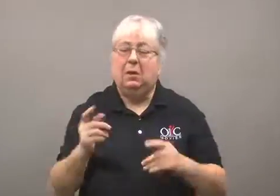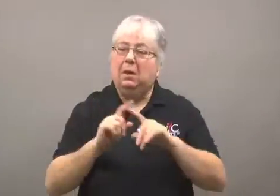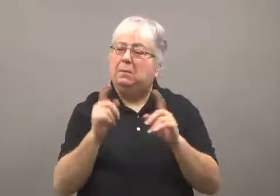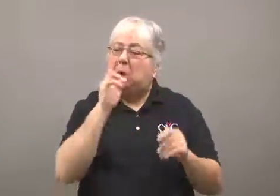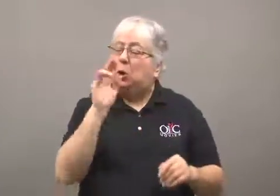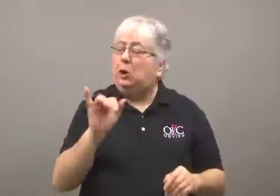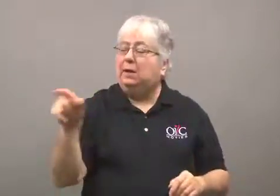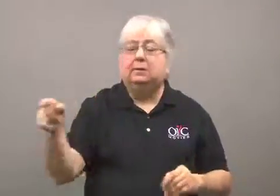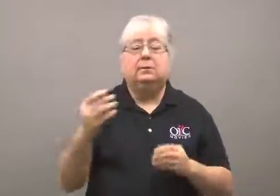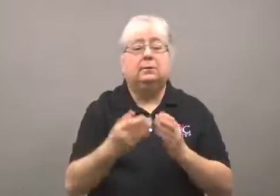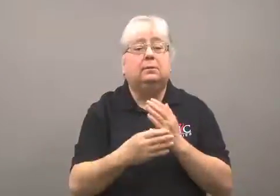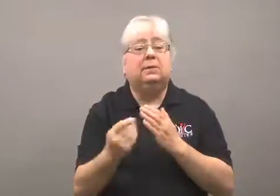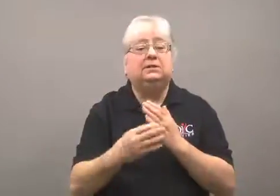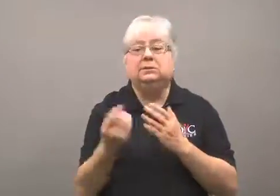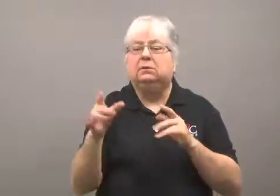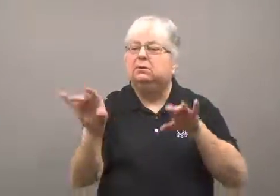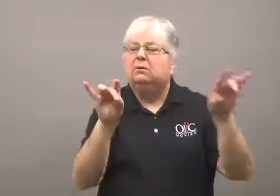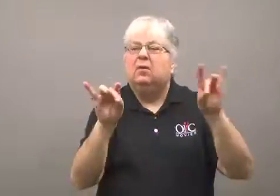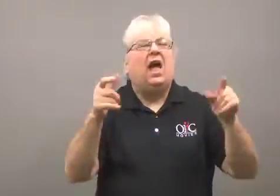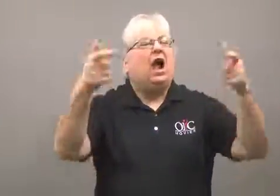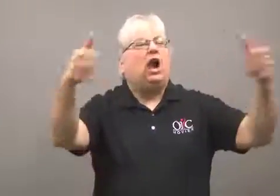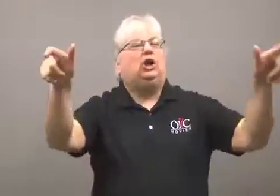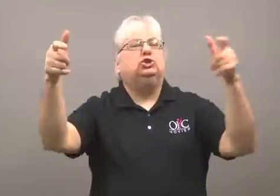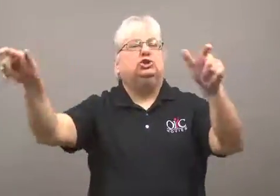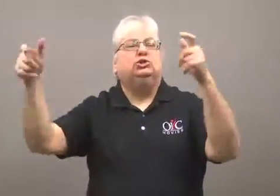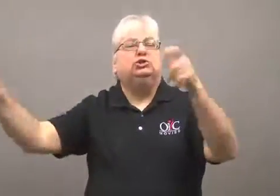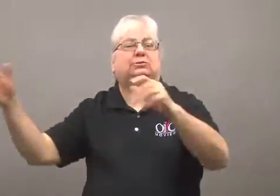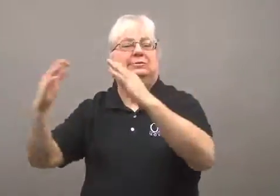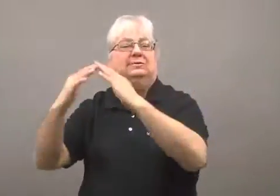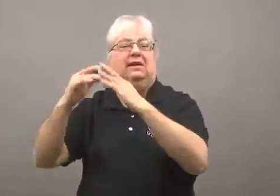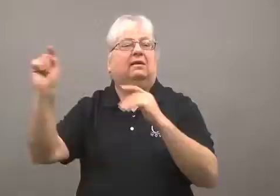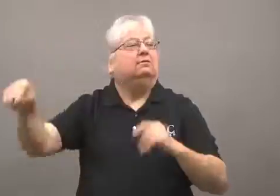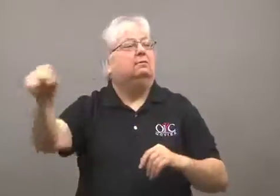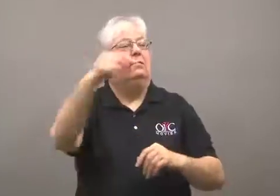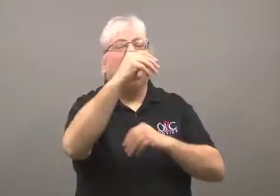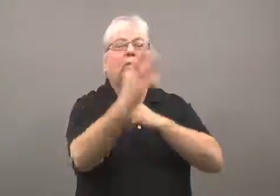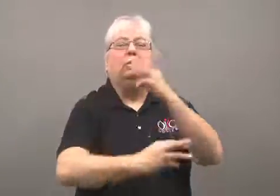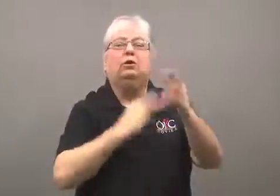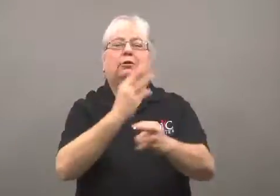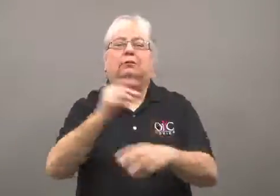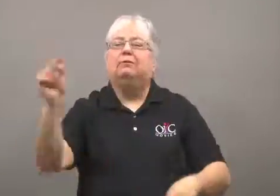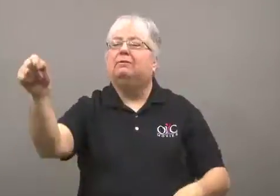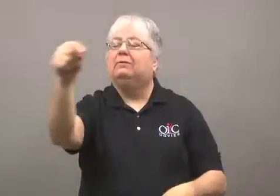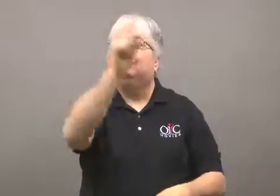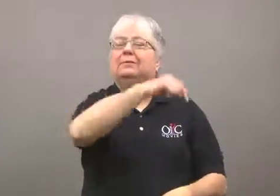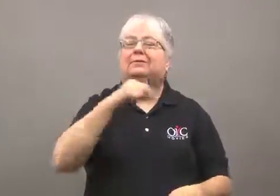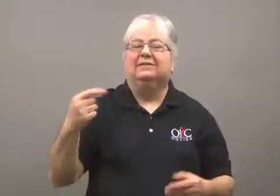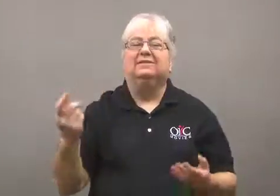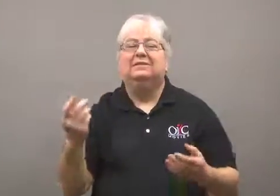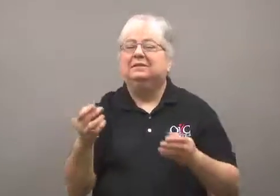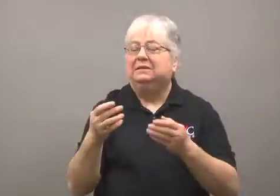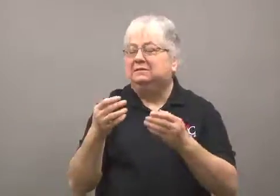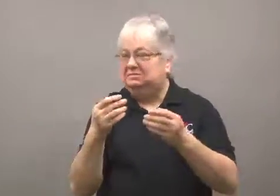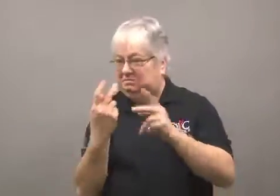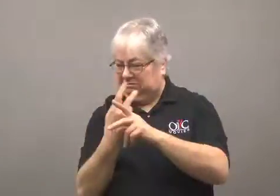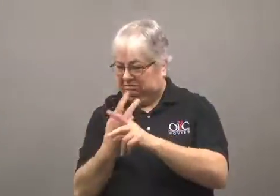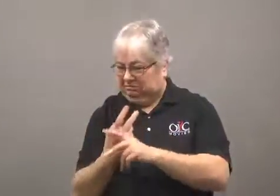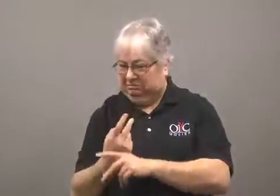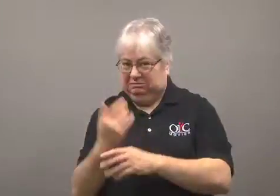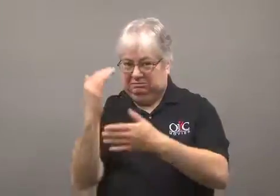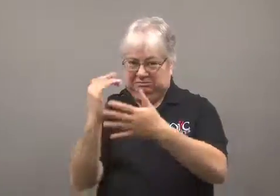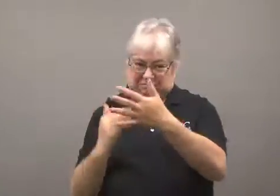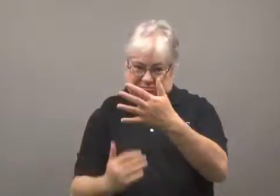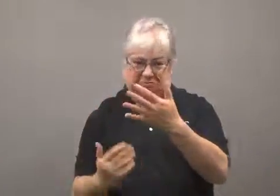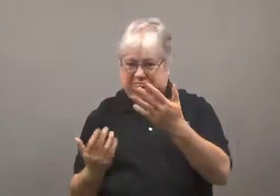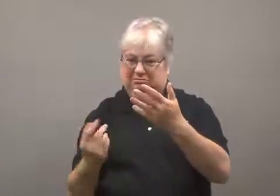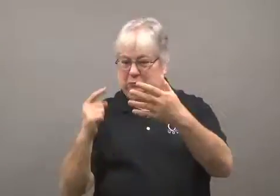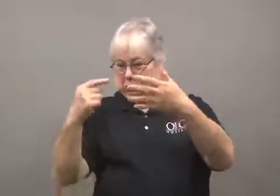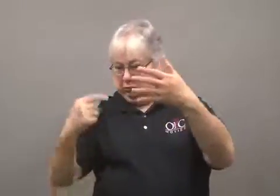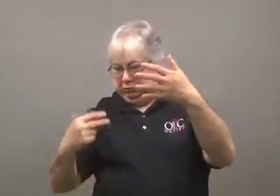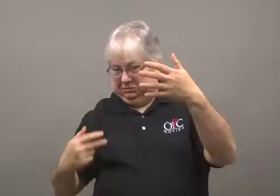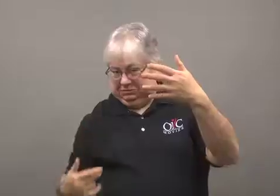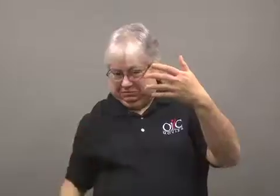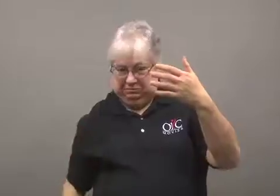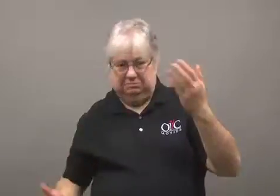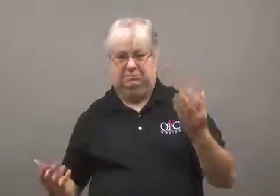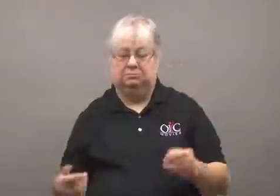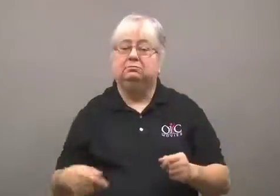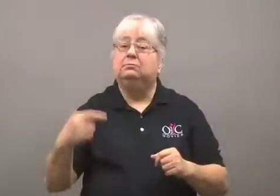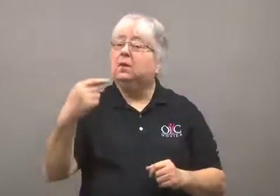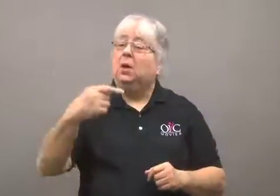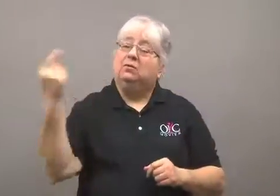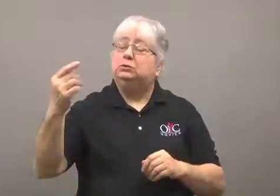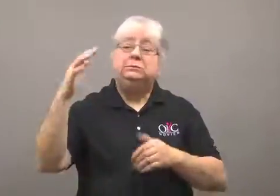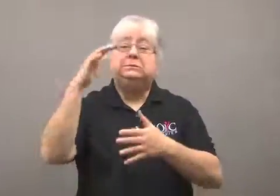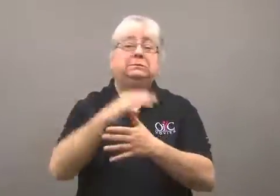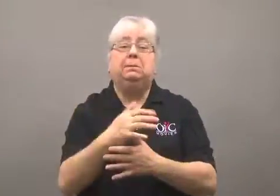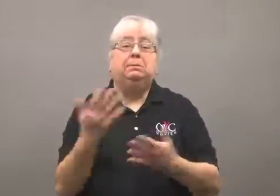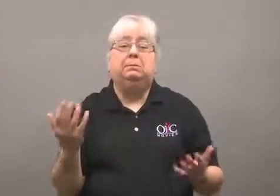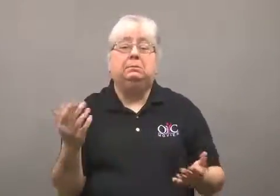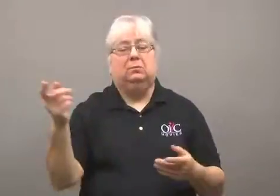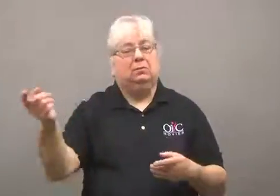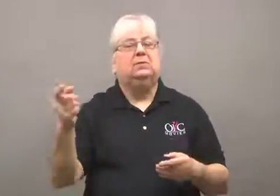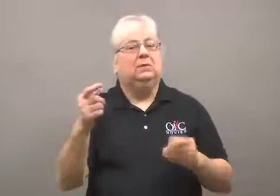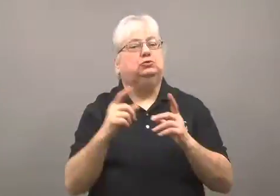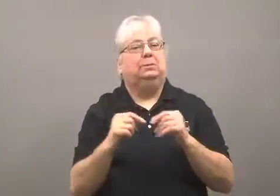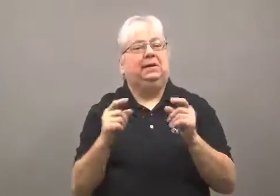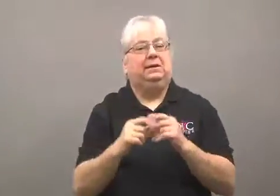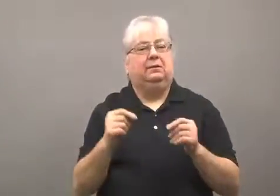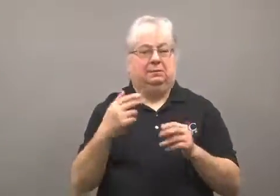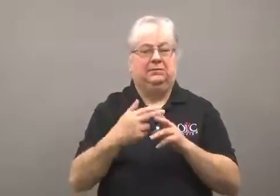Apparently the magazine was ranking just the largest cities in the world.